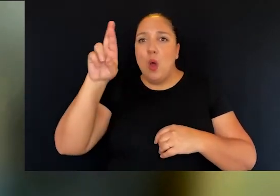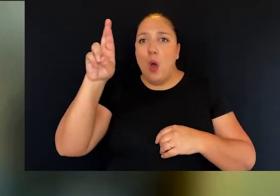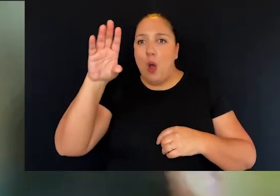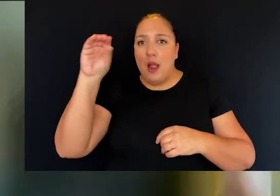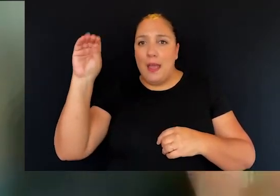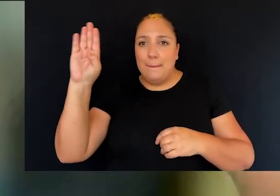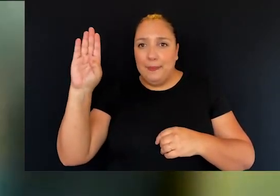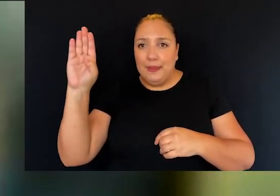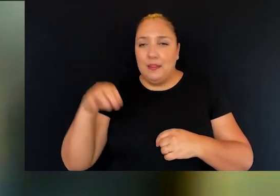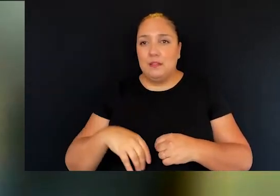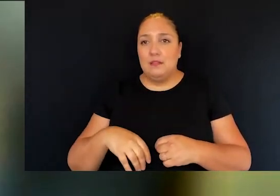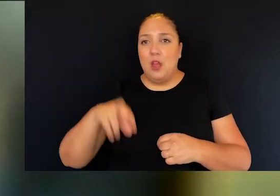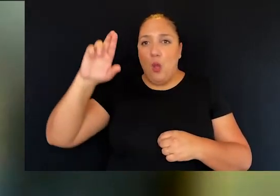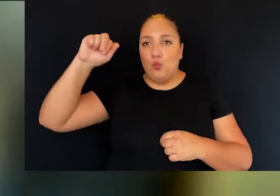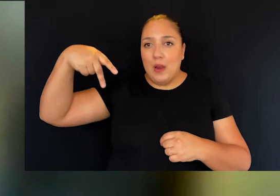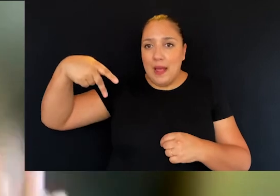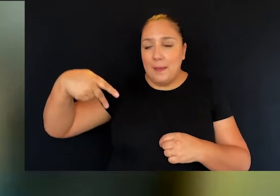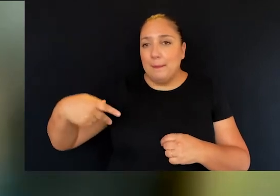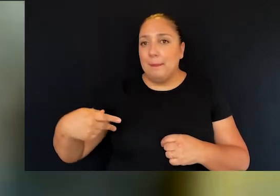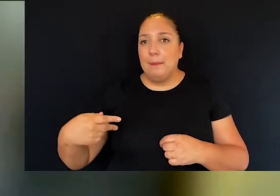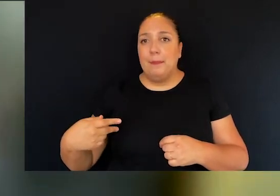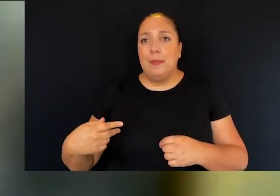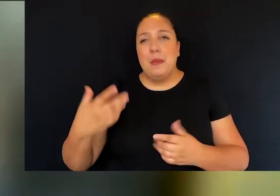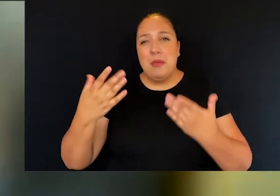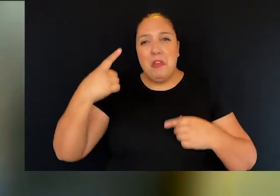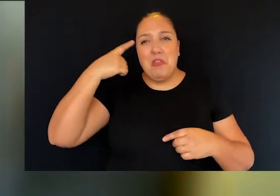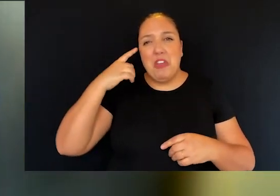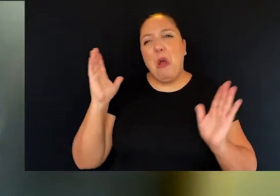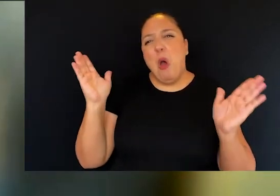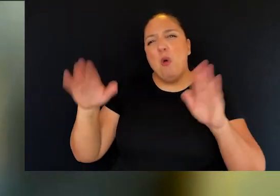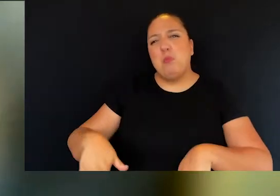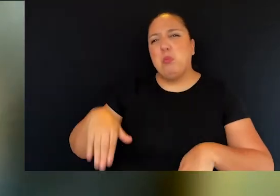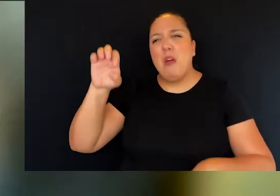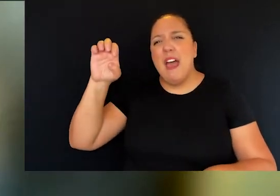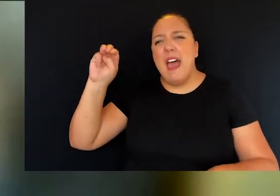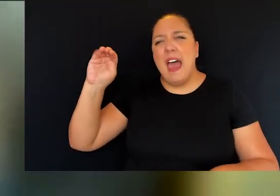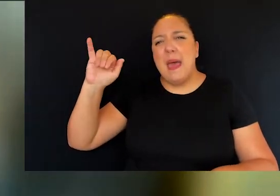"Oh, he's just that way, you know? "It's just where he's coming from. "It's who he is.